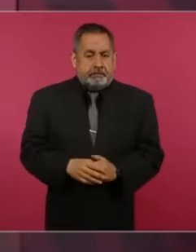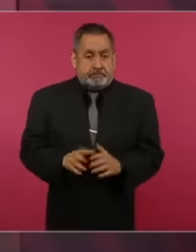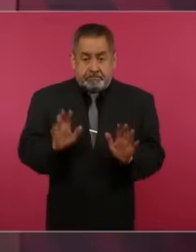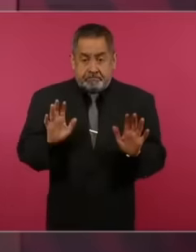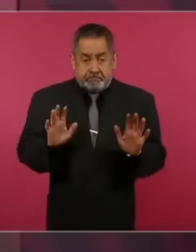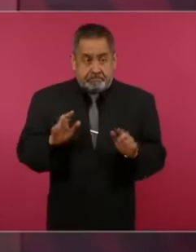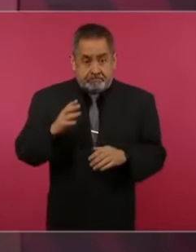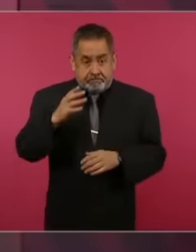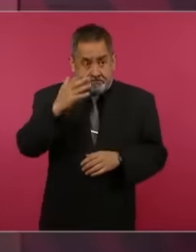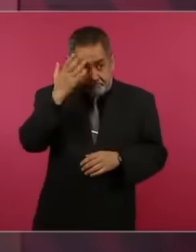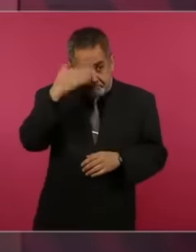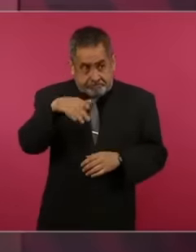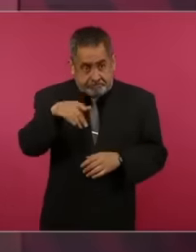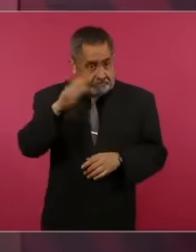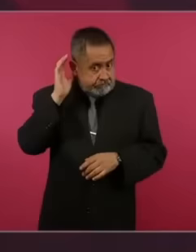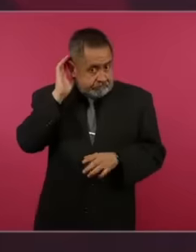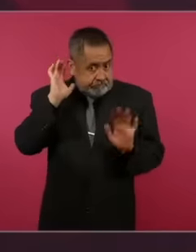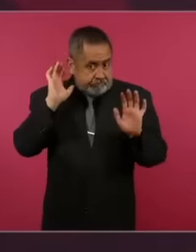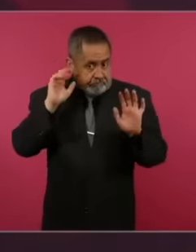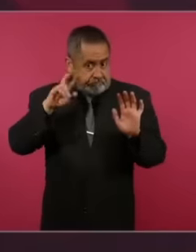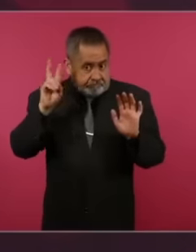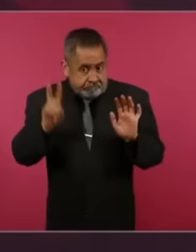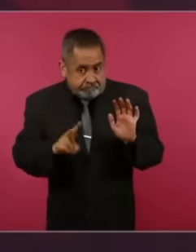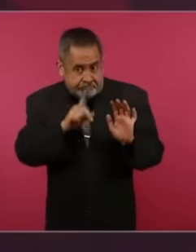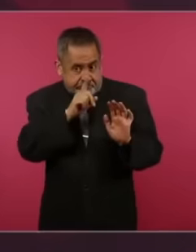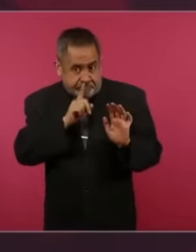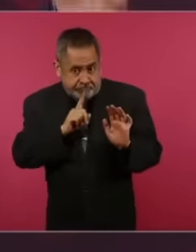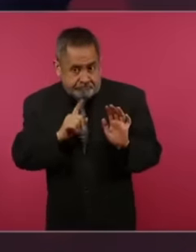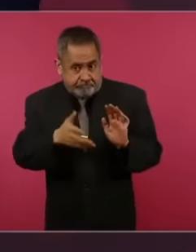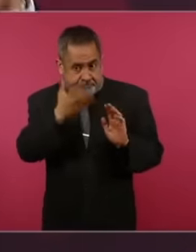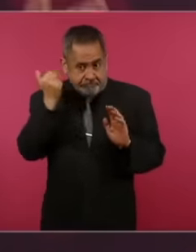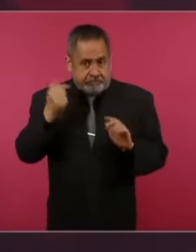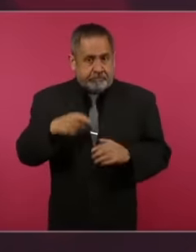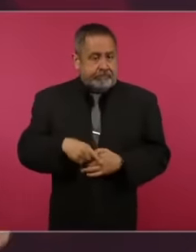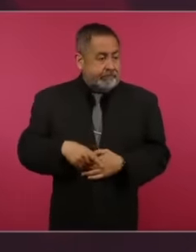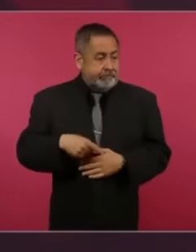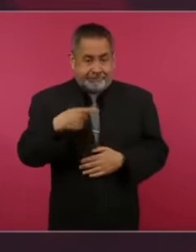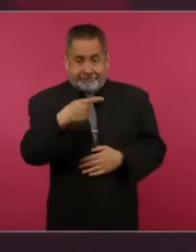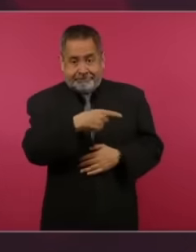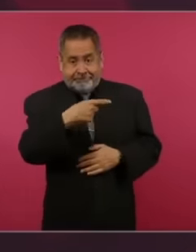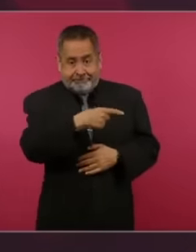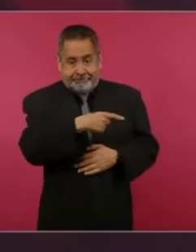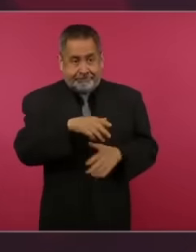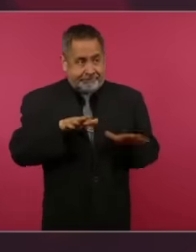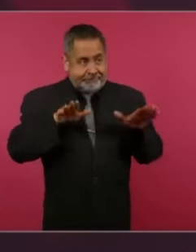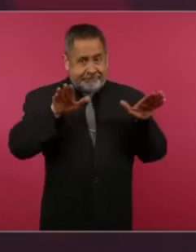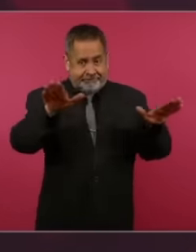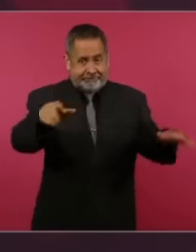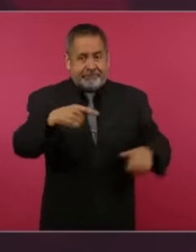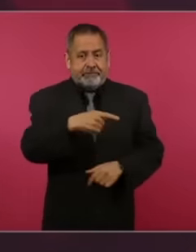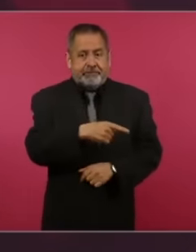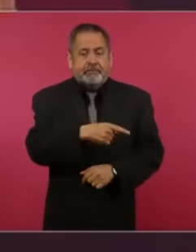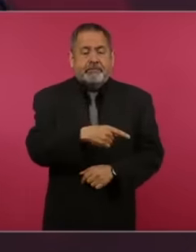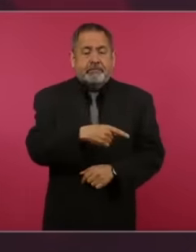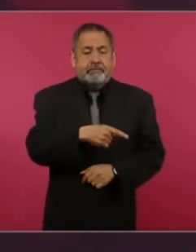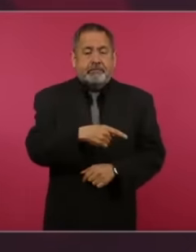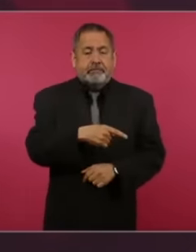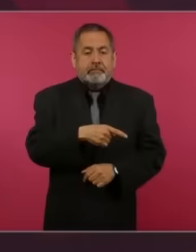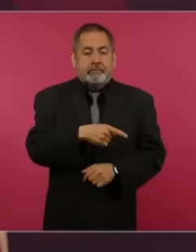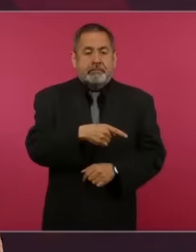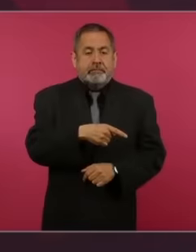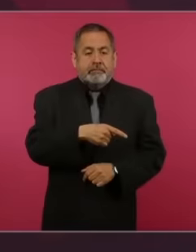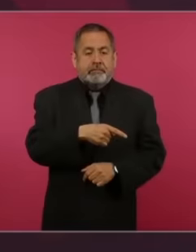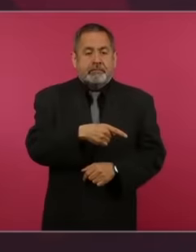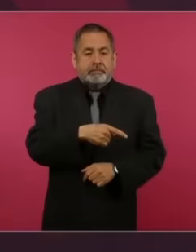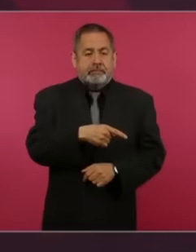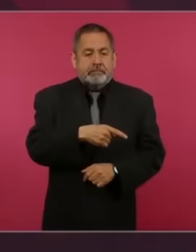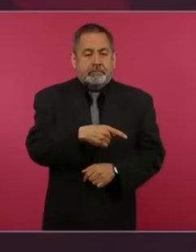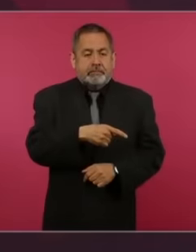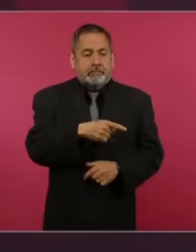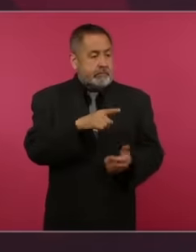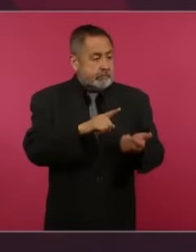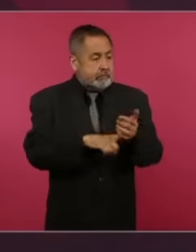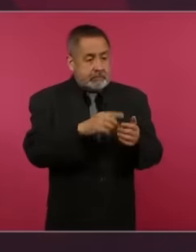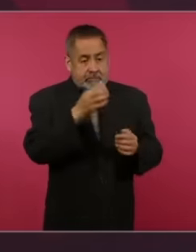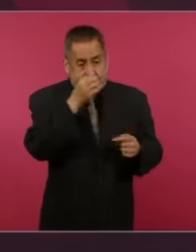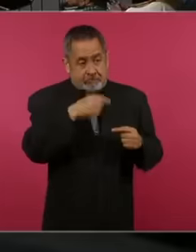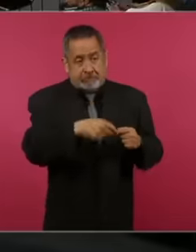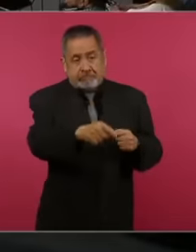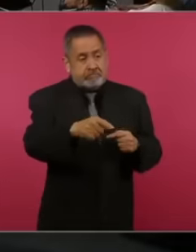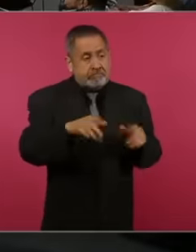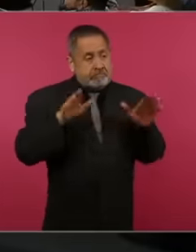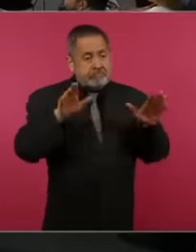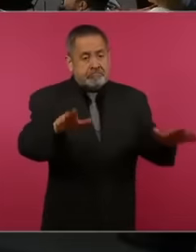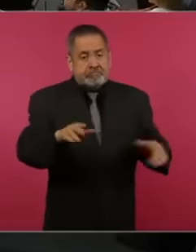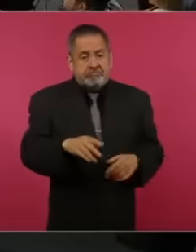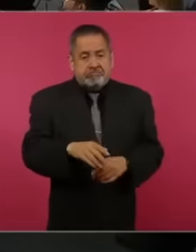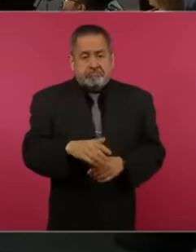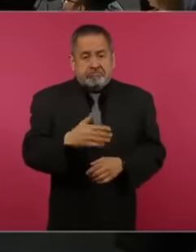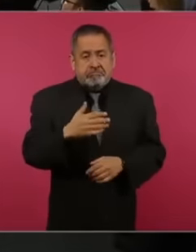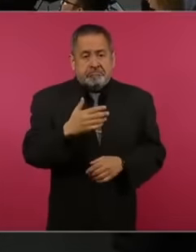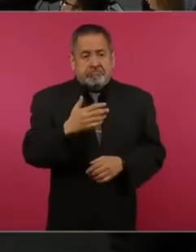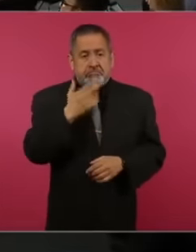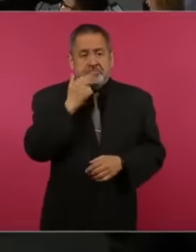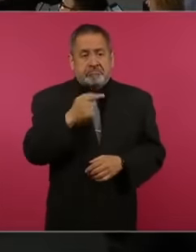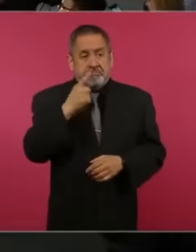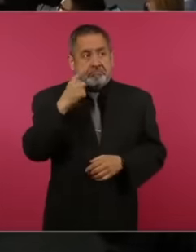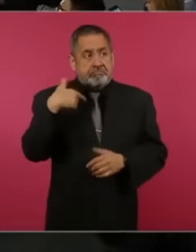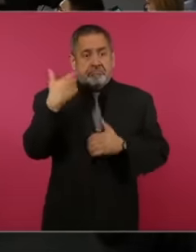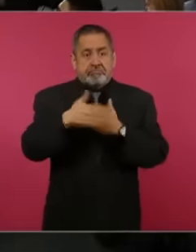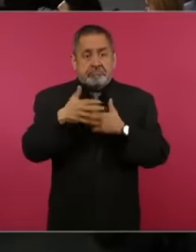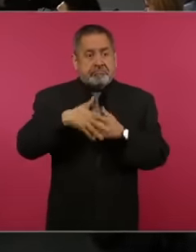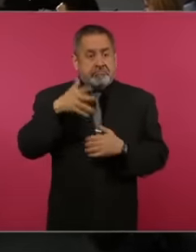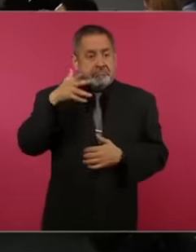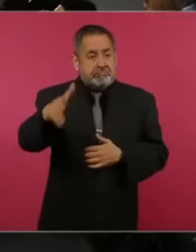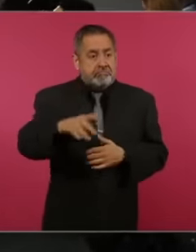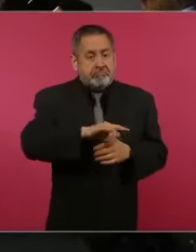true, that those planes are at risk of no longer smelling because of some problems